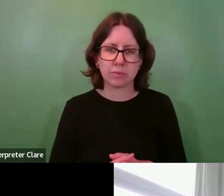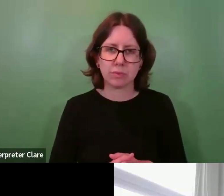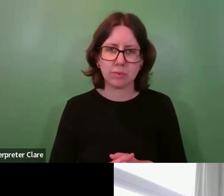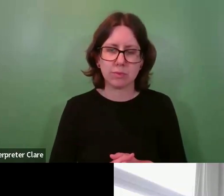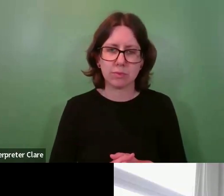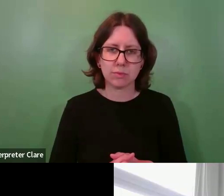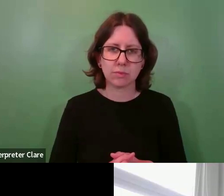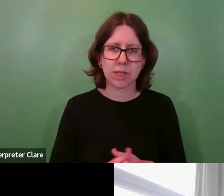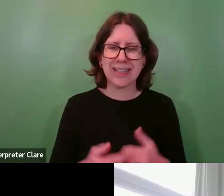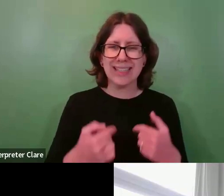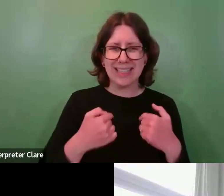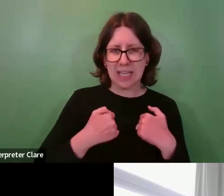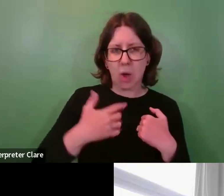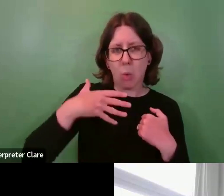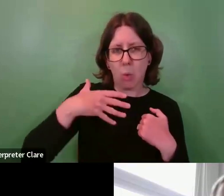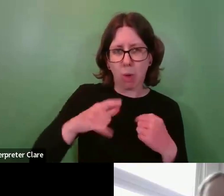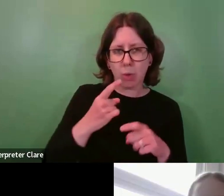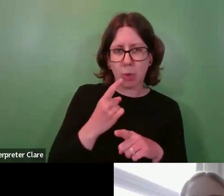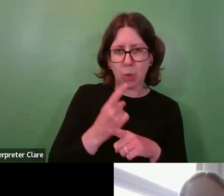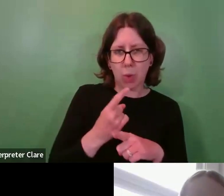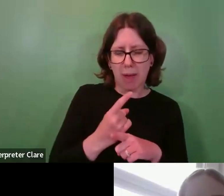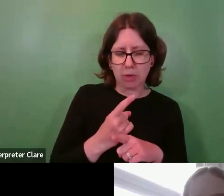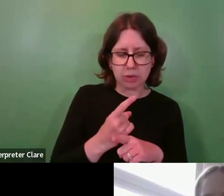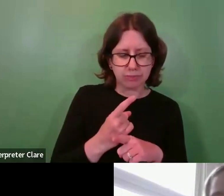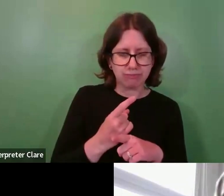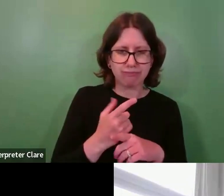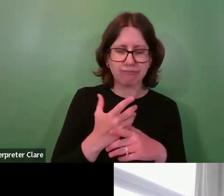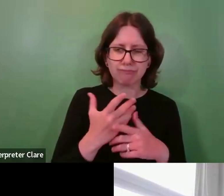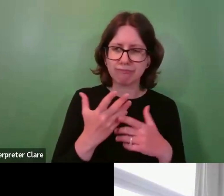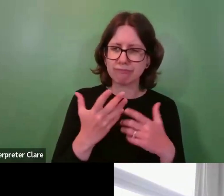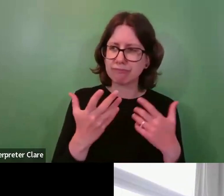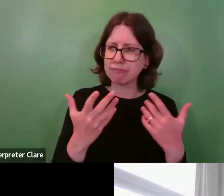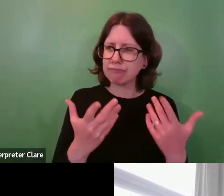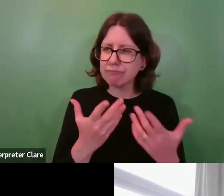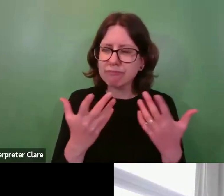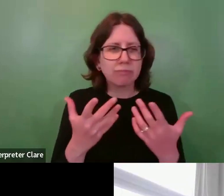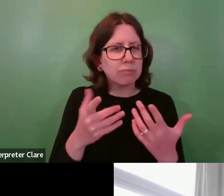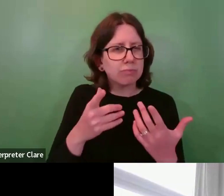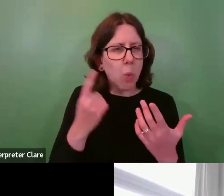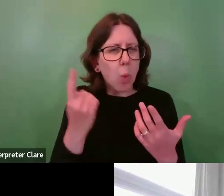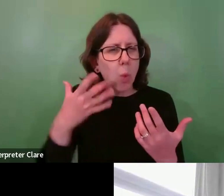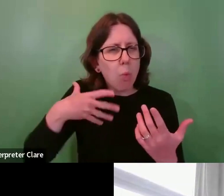So I wanted to talk a little bit about as well the, the kind of people we're looking for. And as I've mentioned,